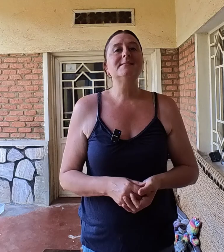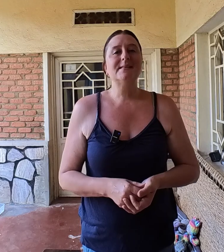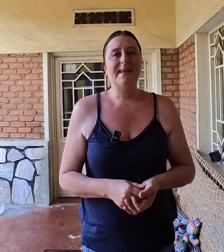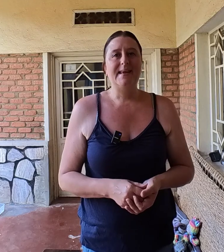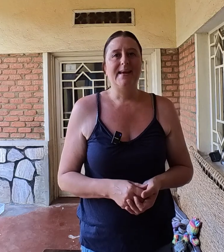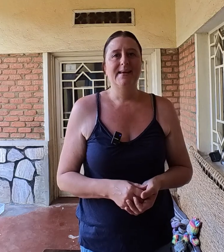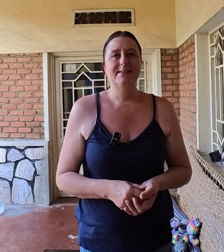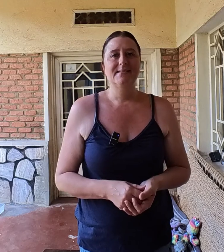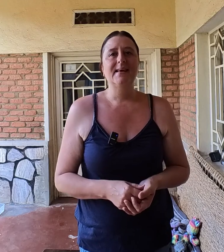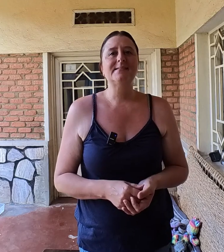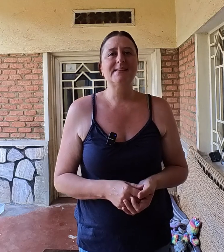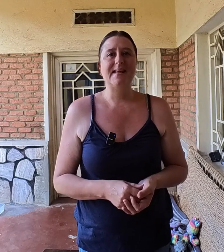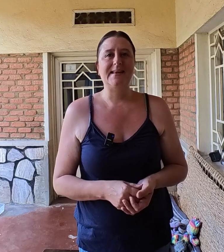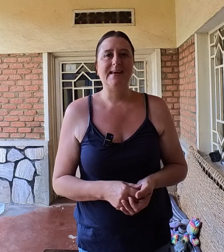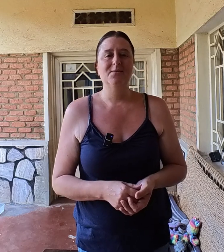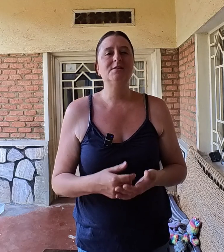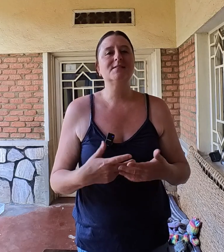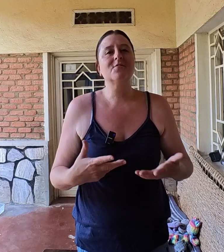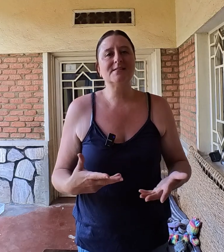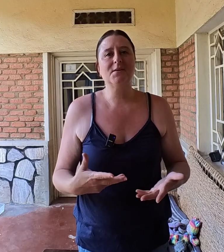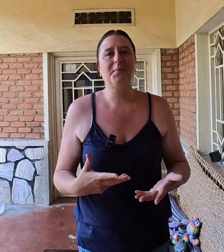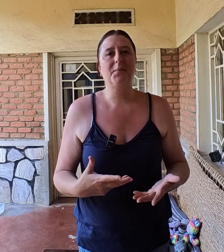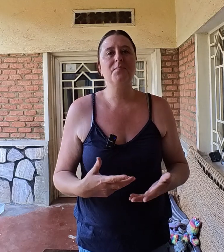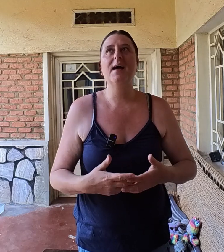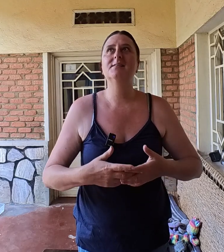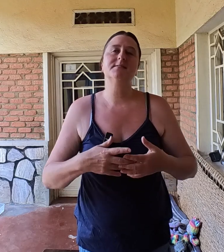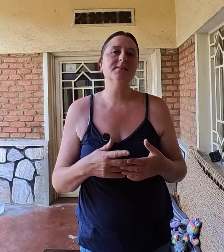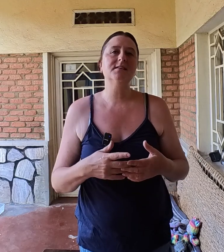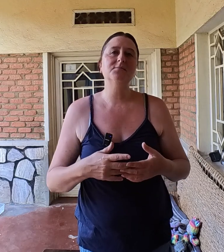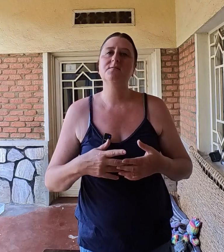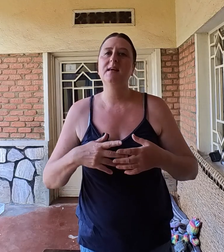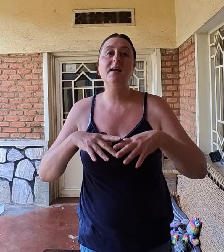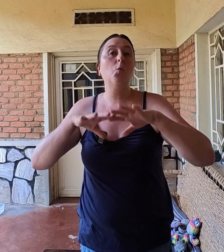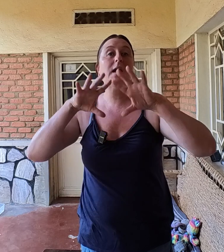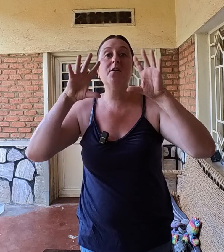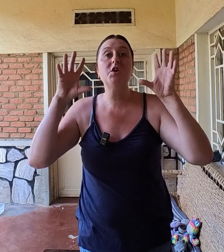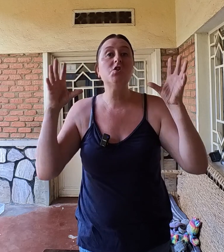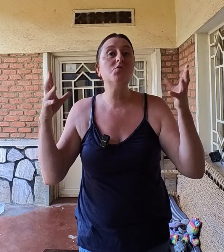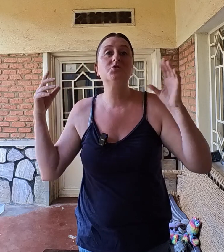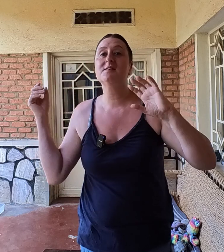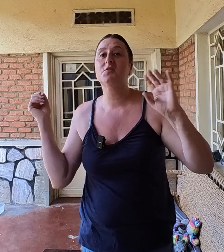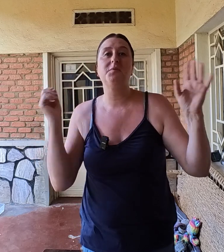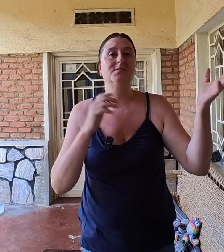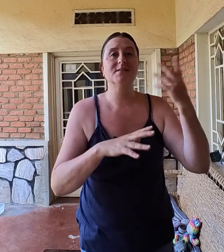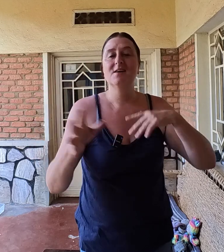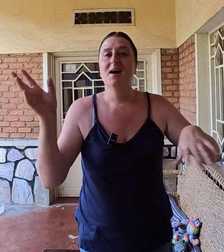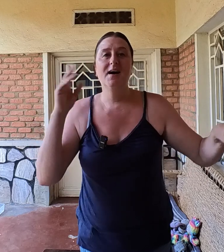Iseneni. Iseneni. Which is a grasshopper. At certain times of the year we have huge grasshoppers,